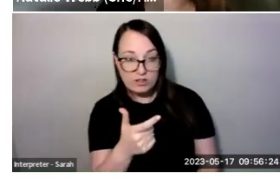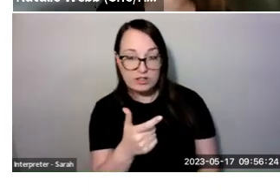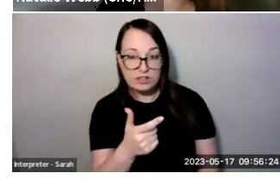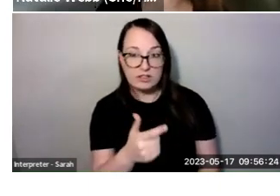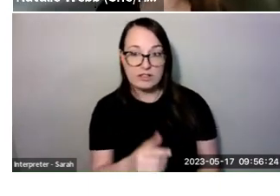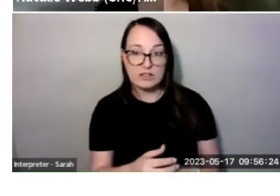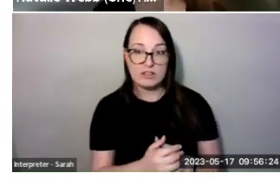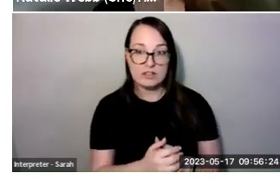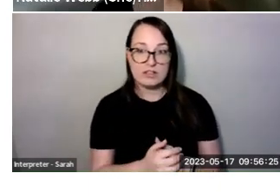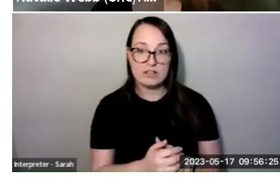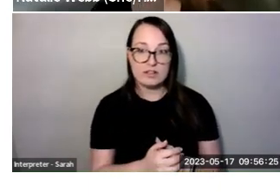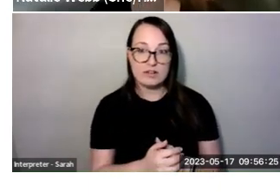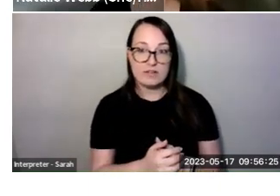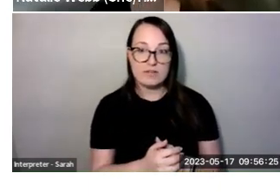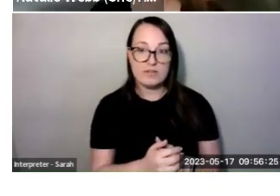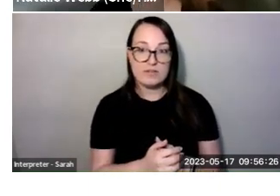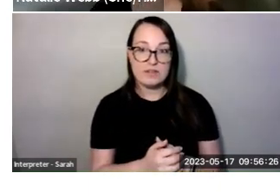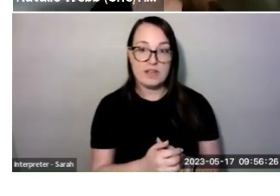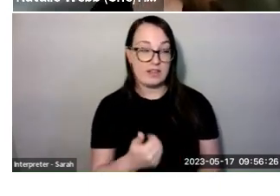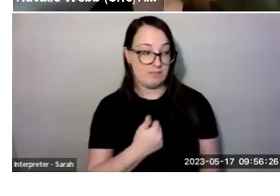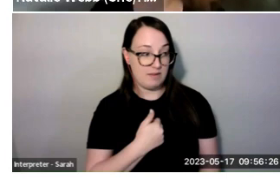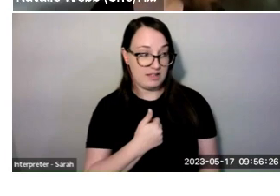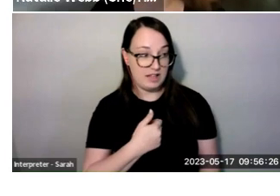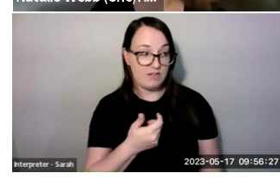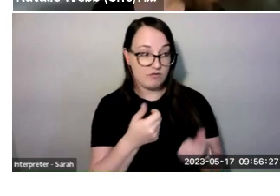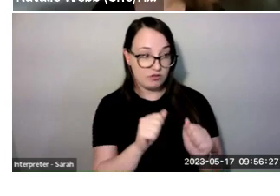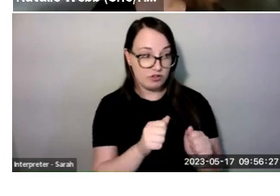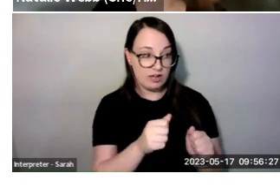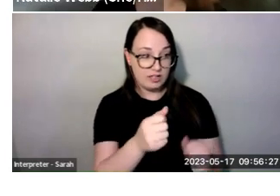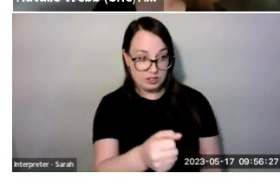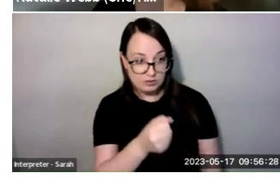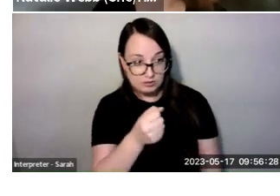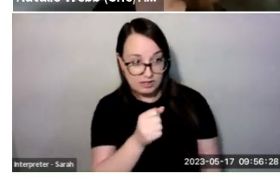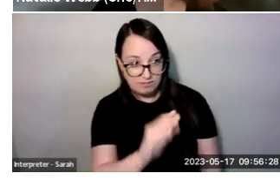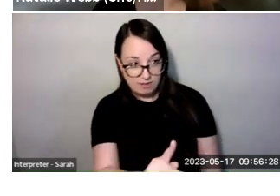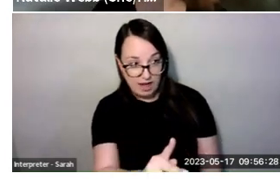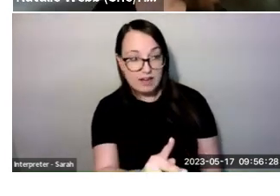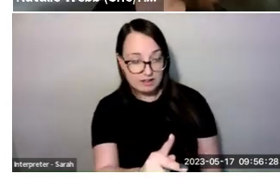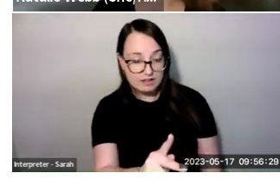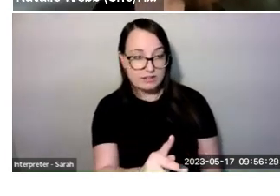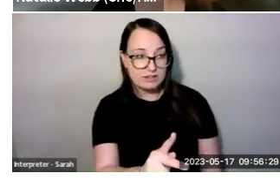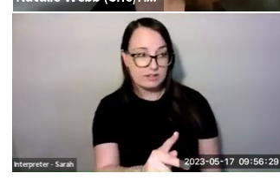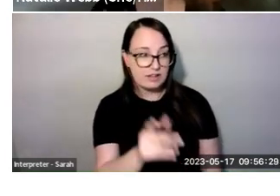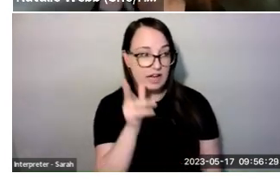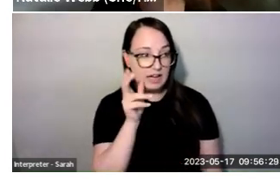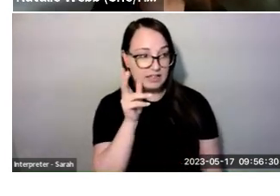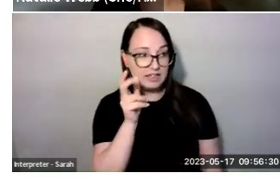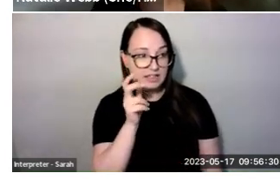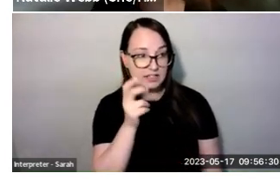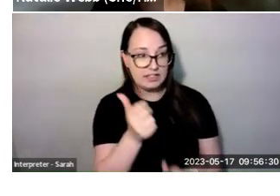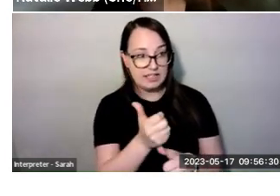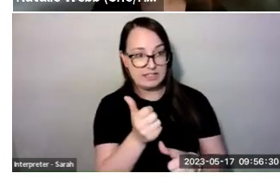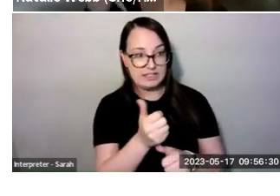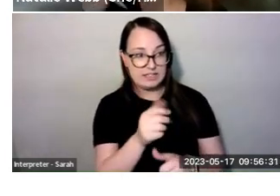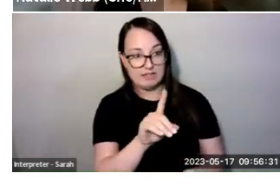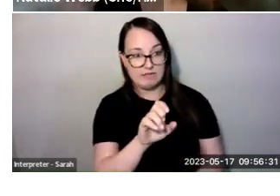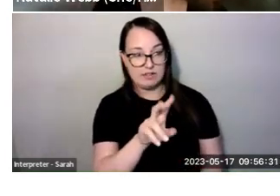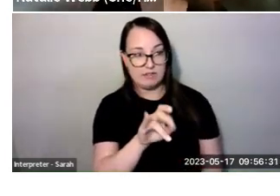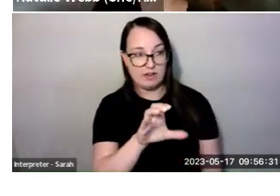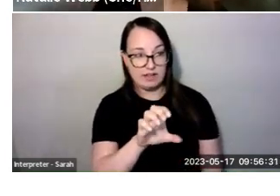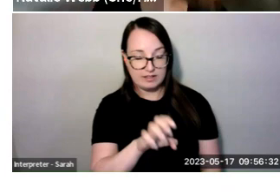I have experienced that personally and also a patron trying to return a